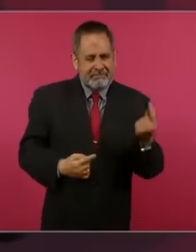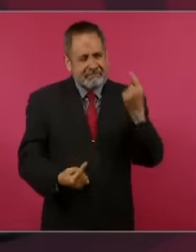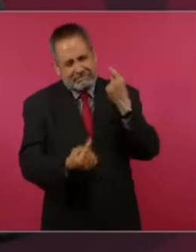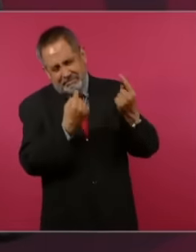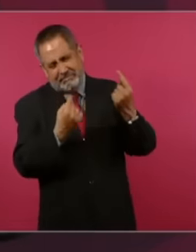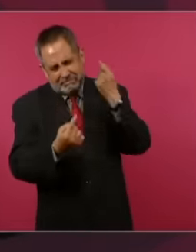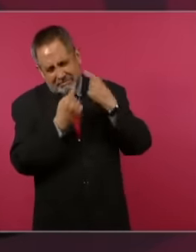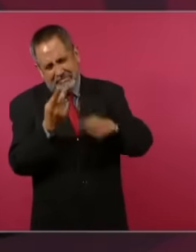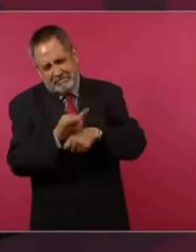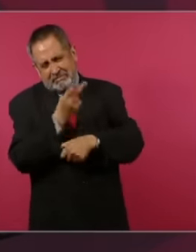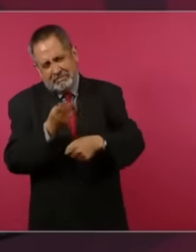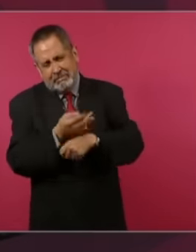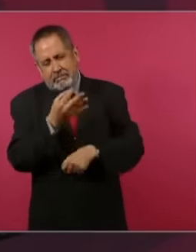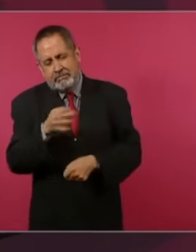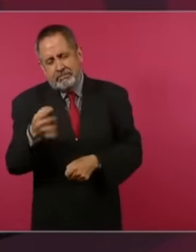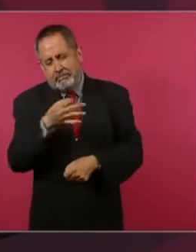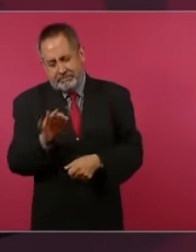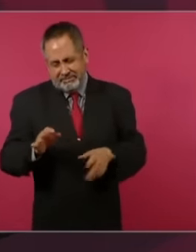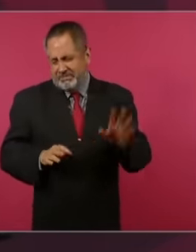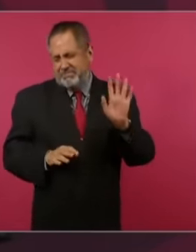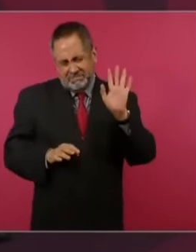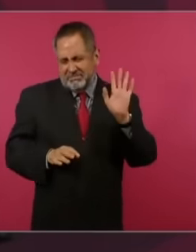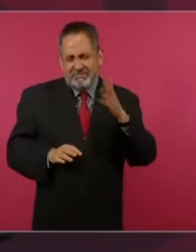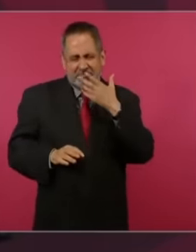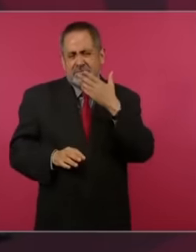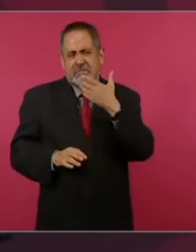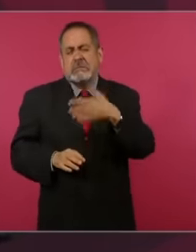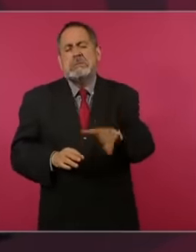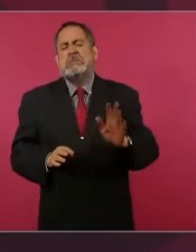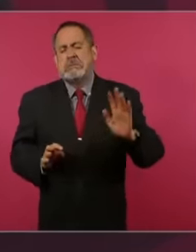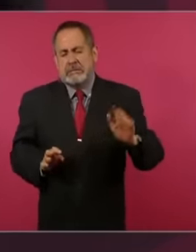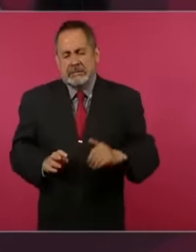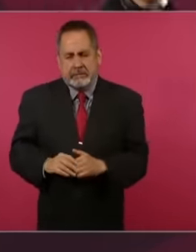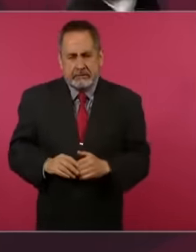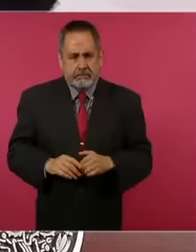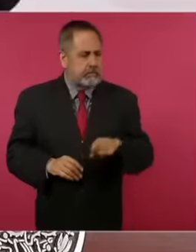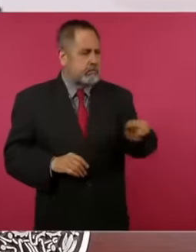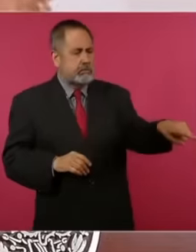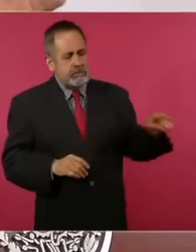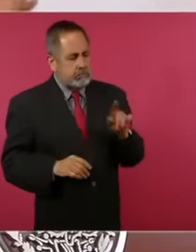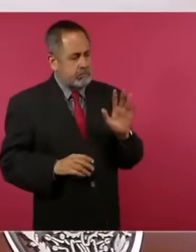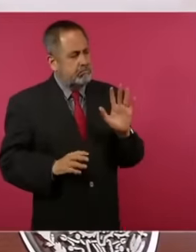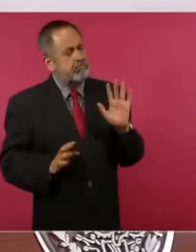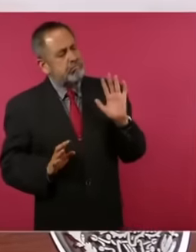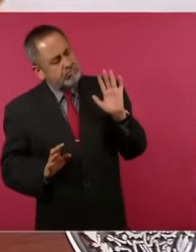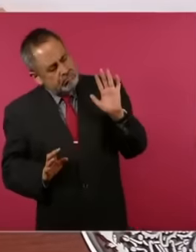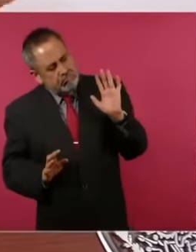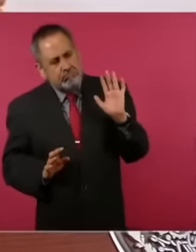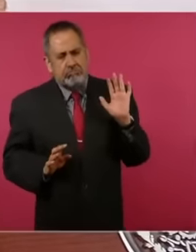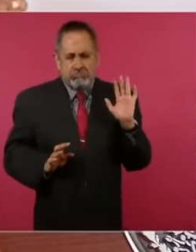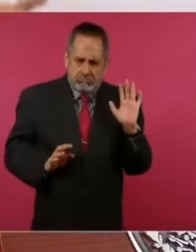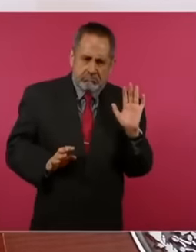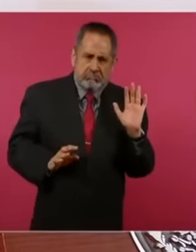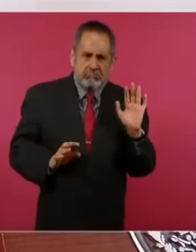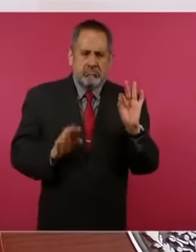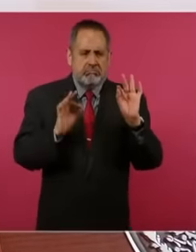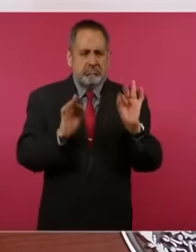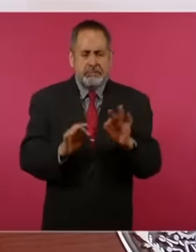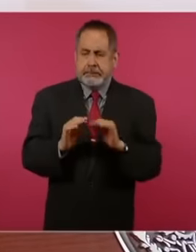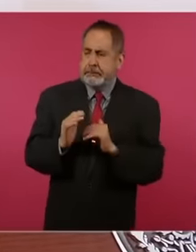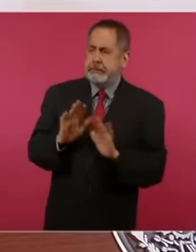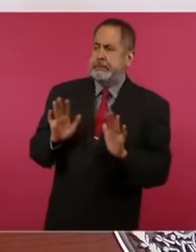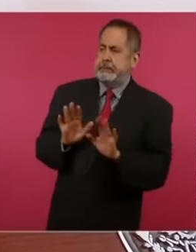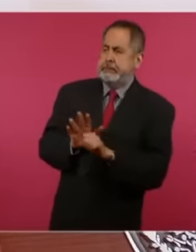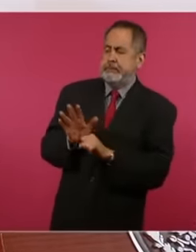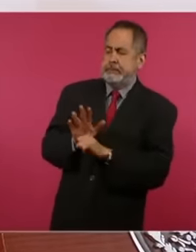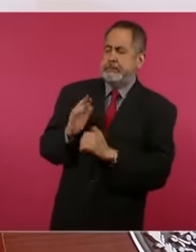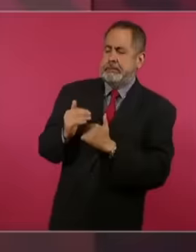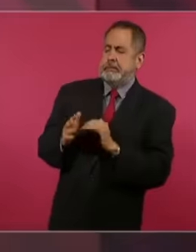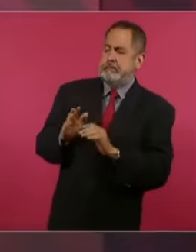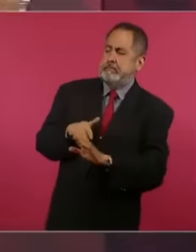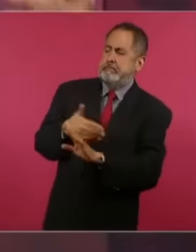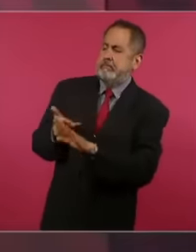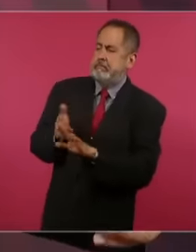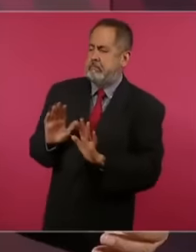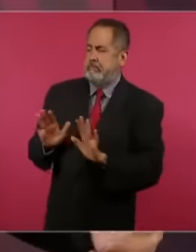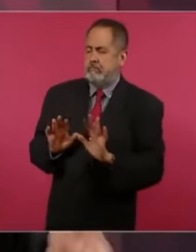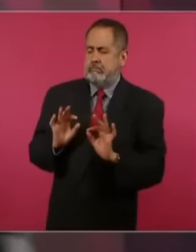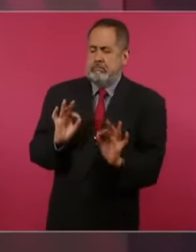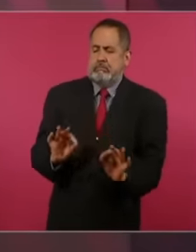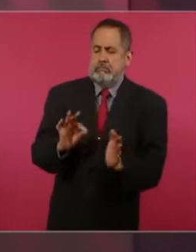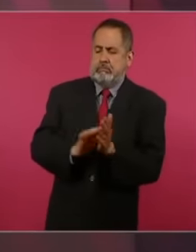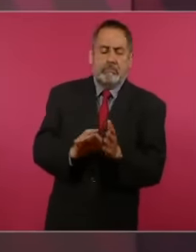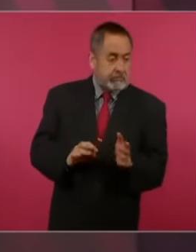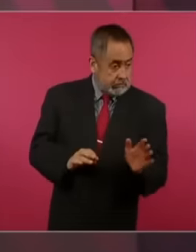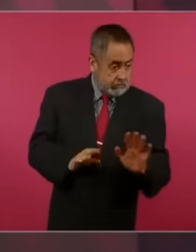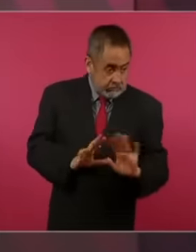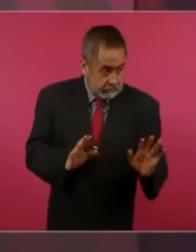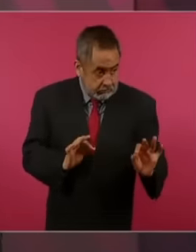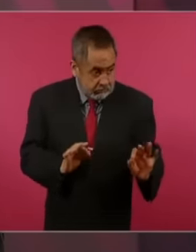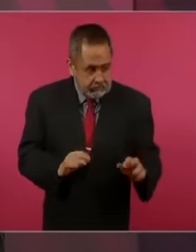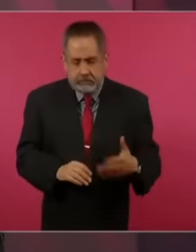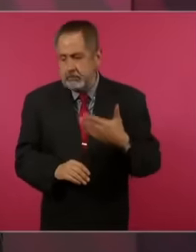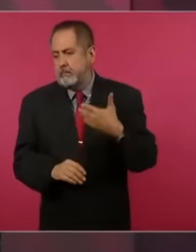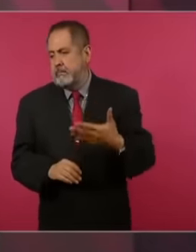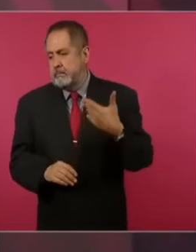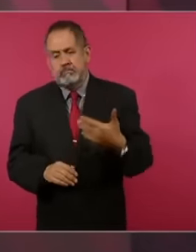others, have managed to limit themselves. And we have to celebrate that because